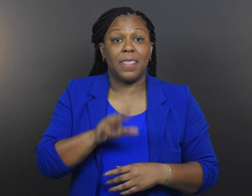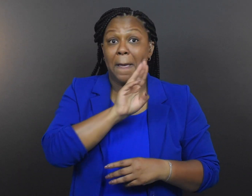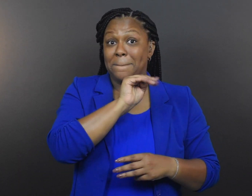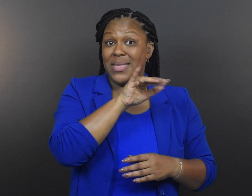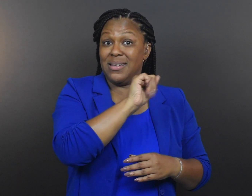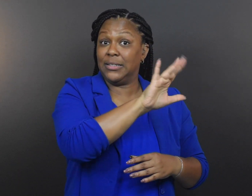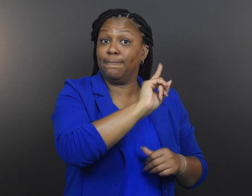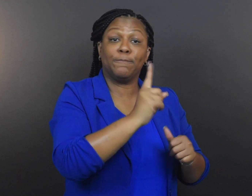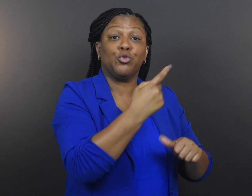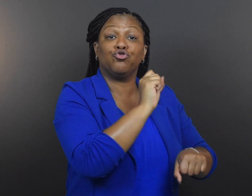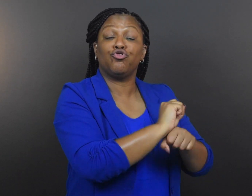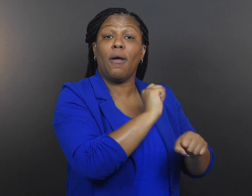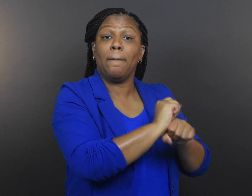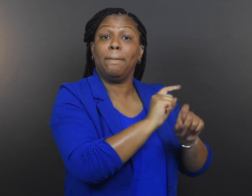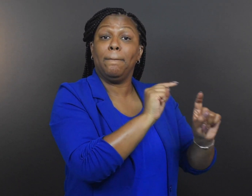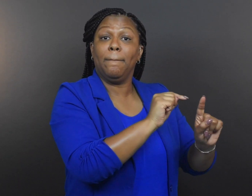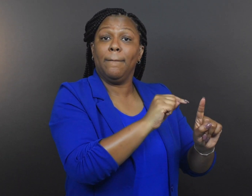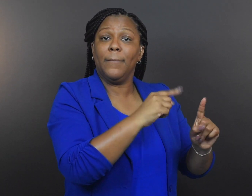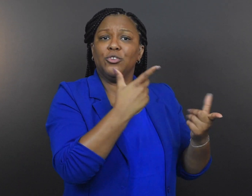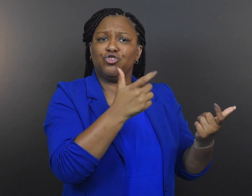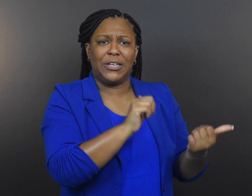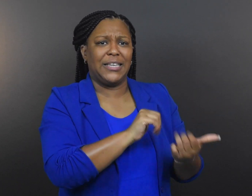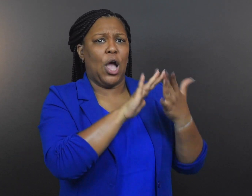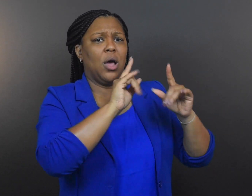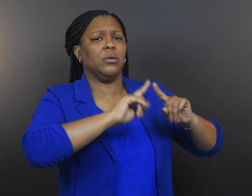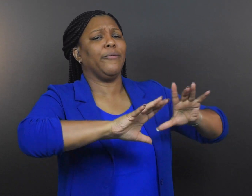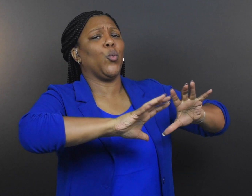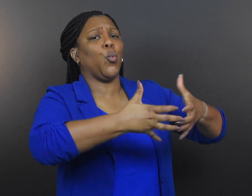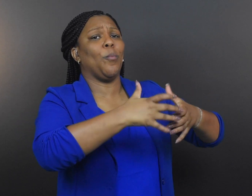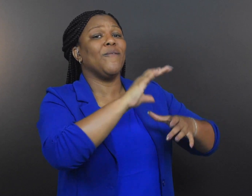On Mia’s first day at work, she encountered a group of her old